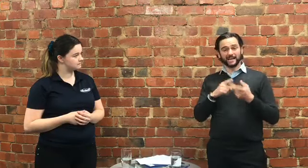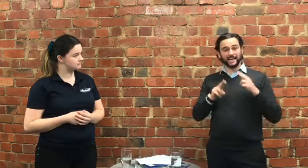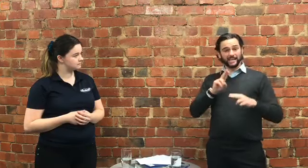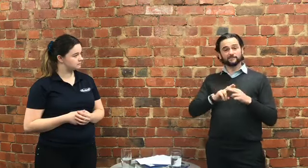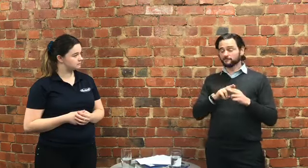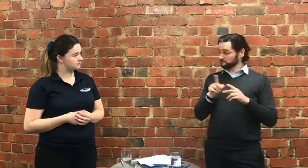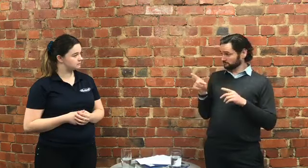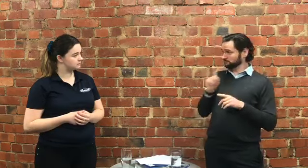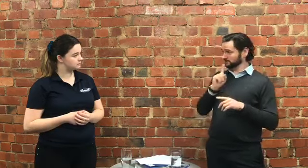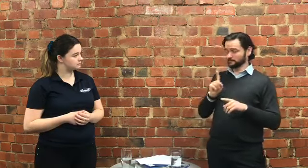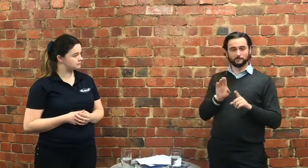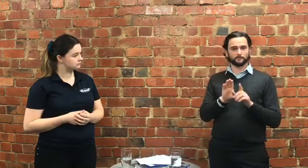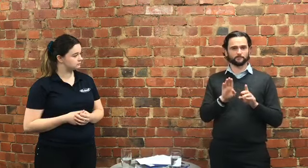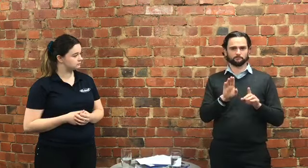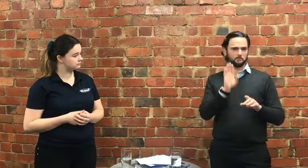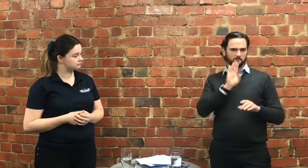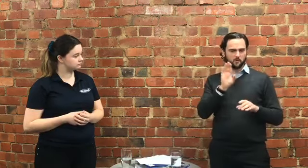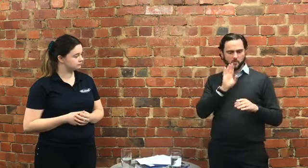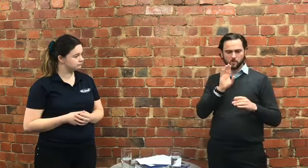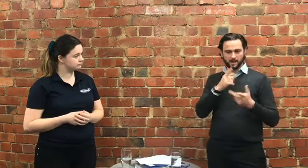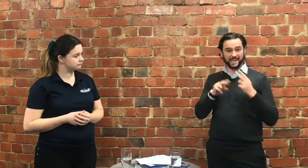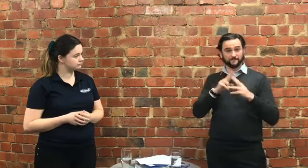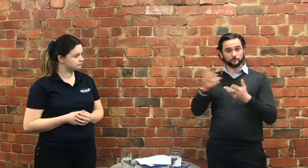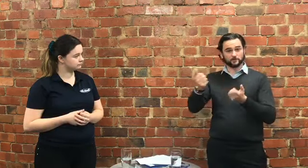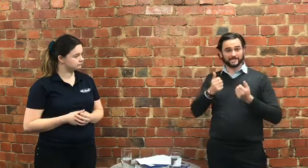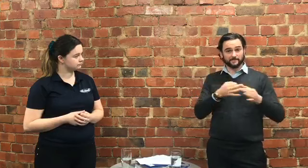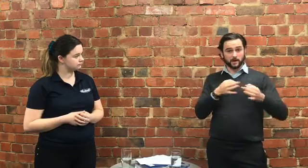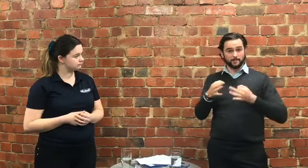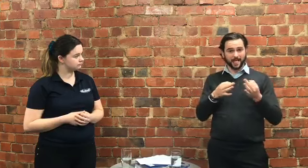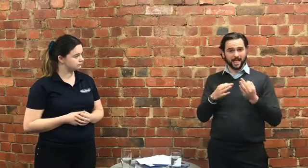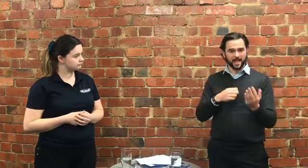I'd like to do that more than once a month. I'd like to do that weekly now."